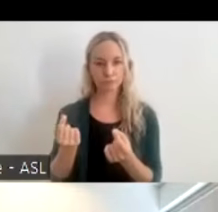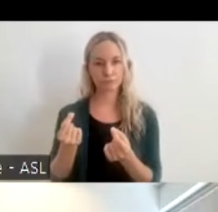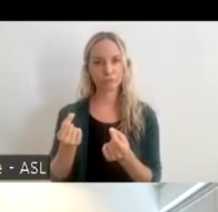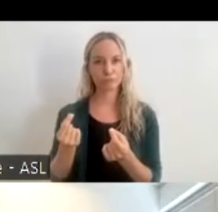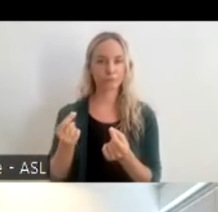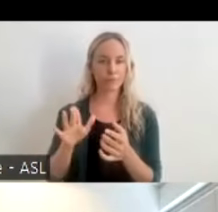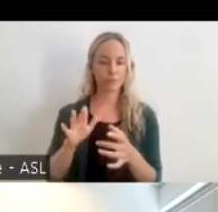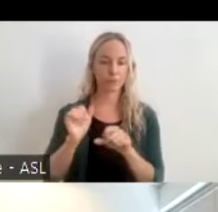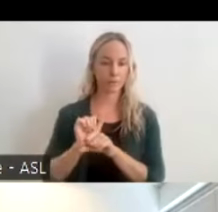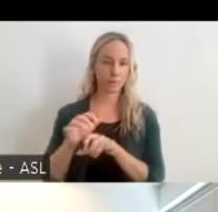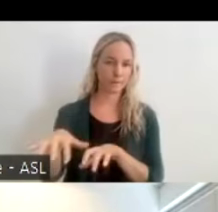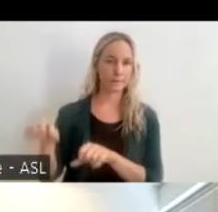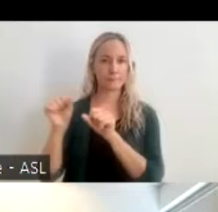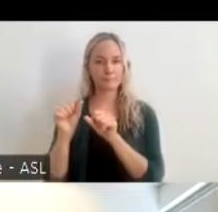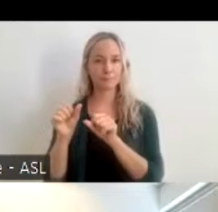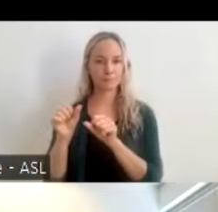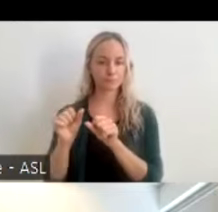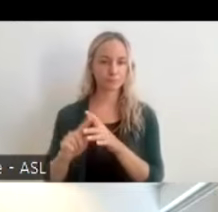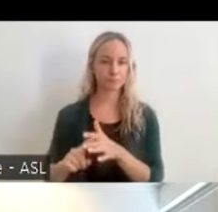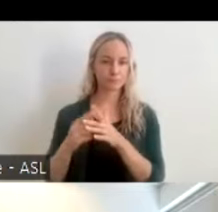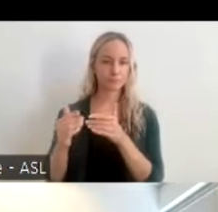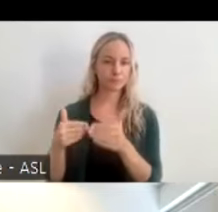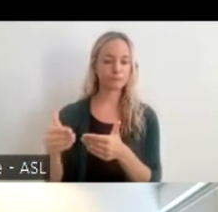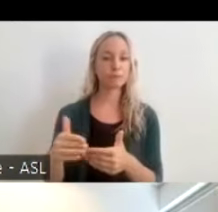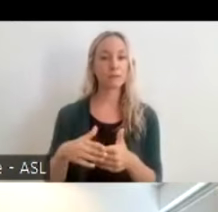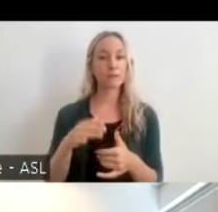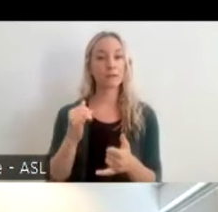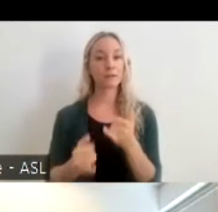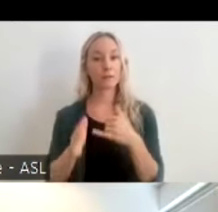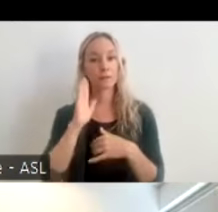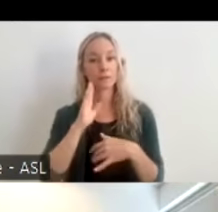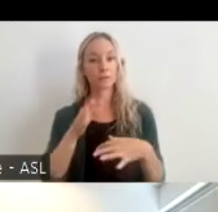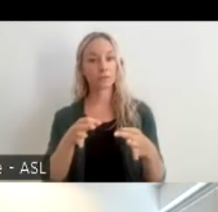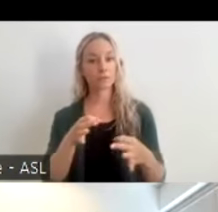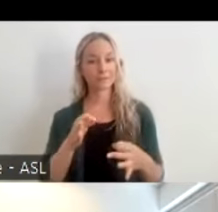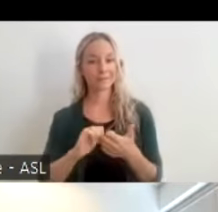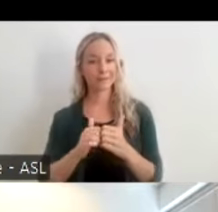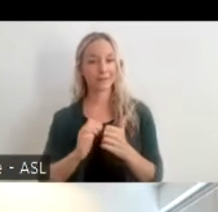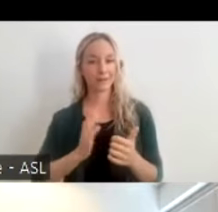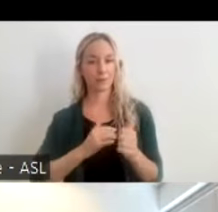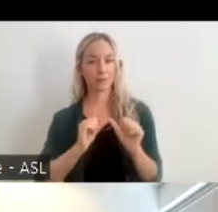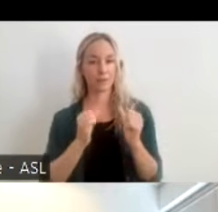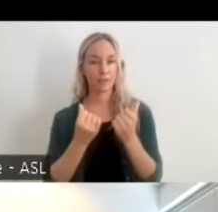state human rights law, How complaints can be filed and how that process unfolds, I'm happy to take questions as I